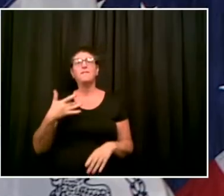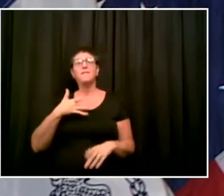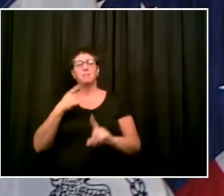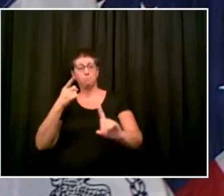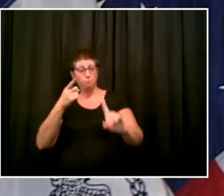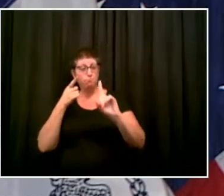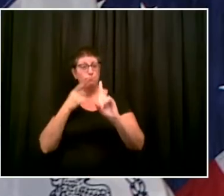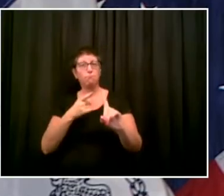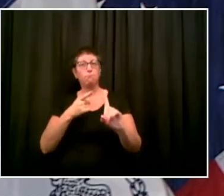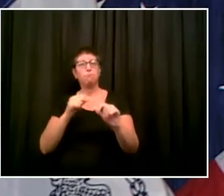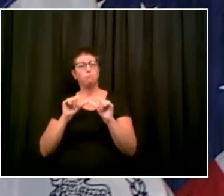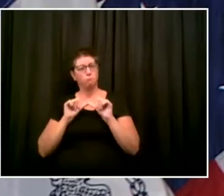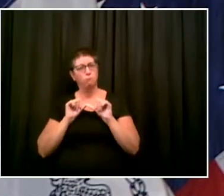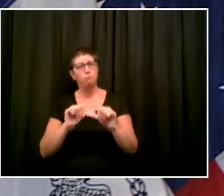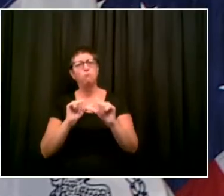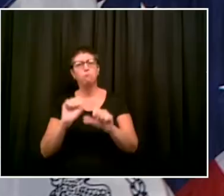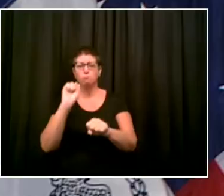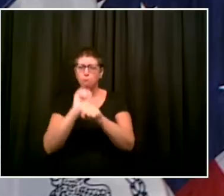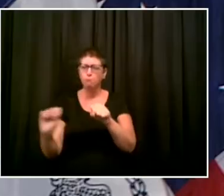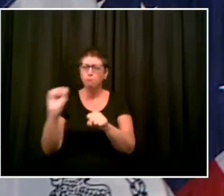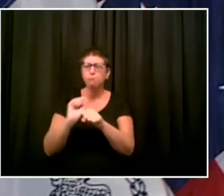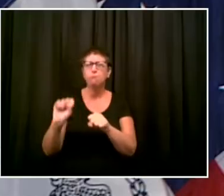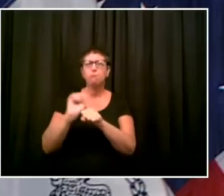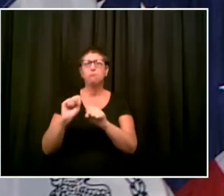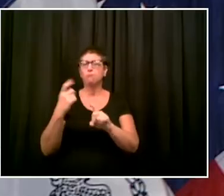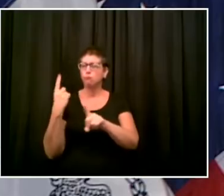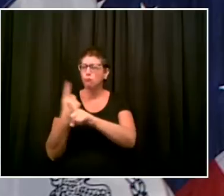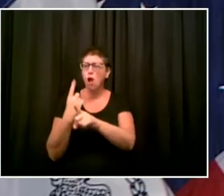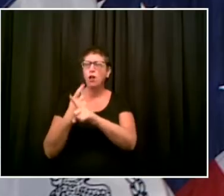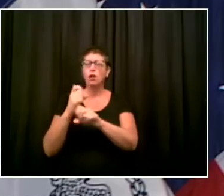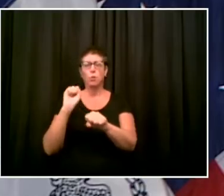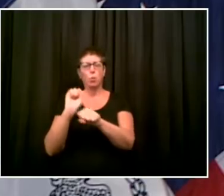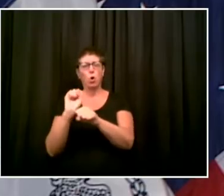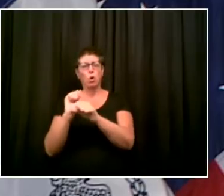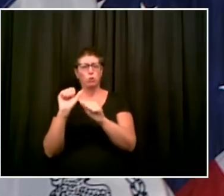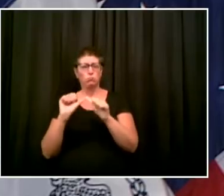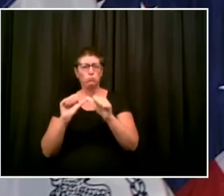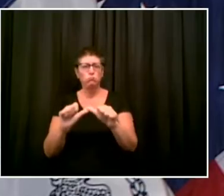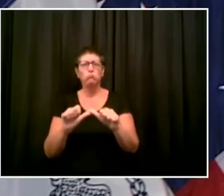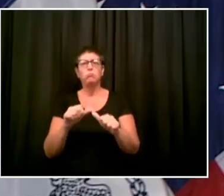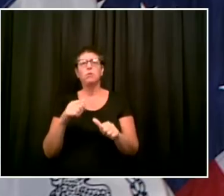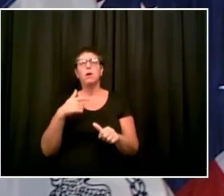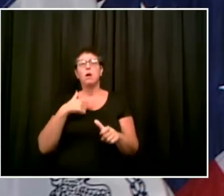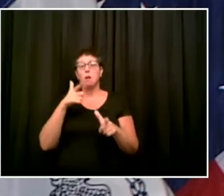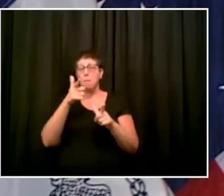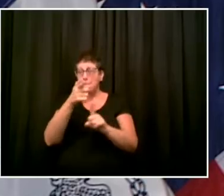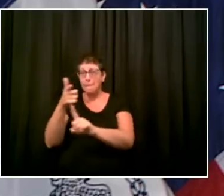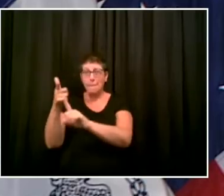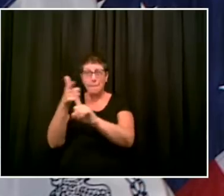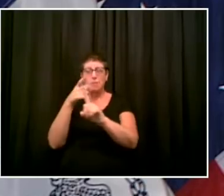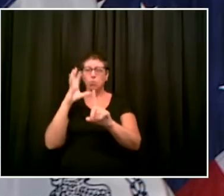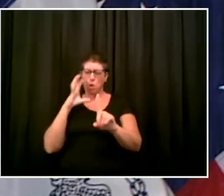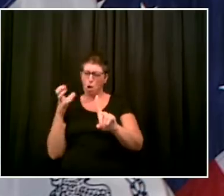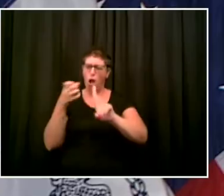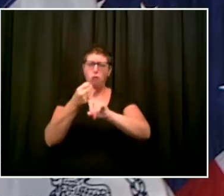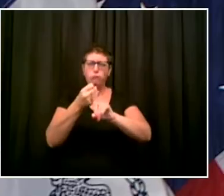DISARRAY AND WE HAVE TO BUILD IT BACK.